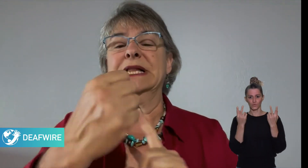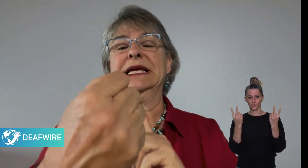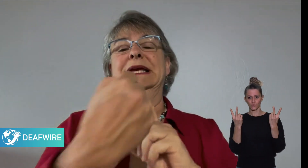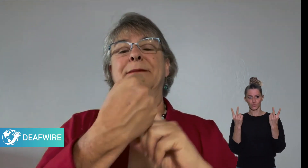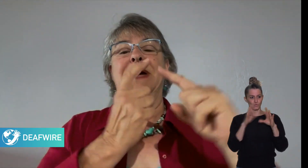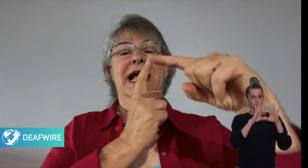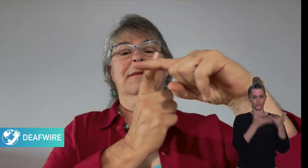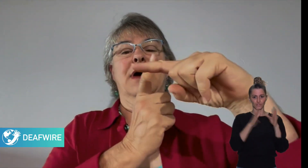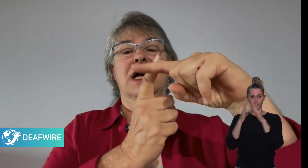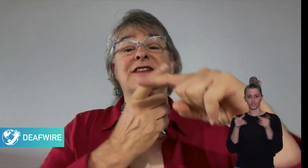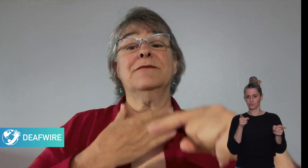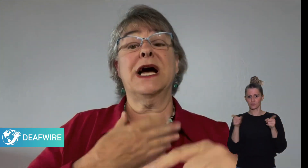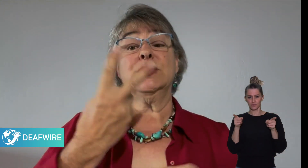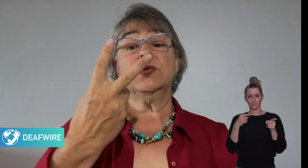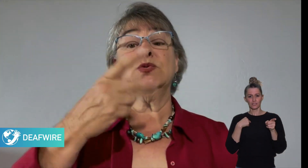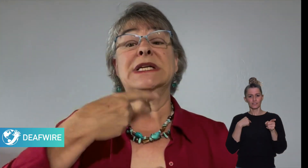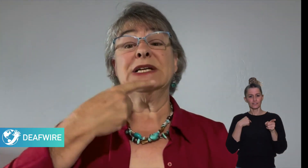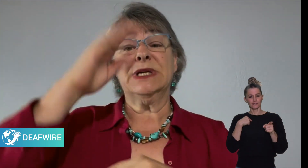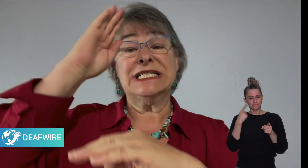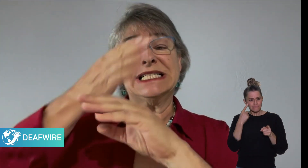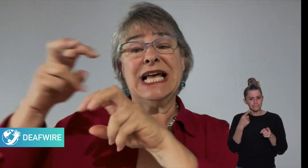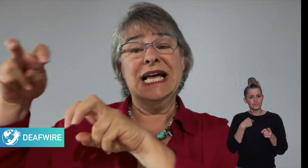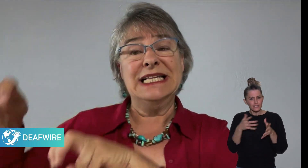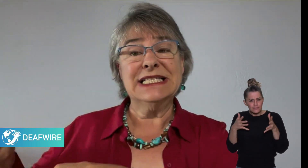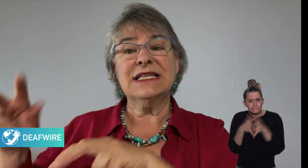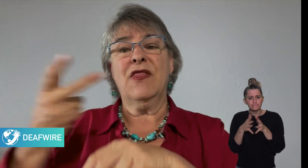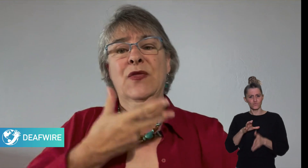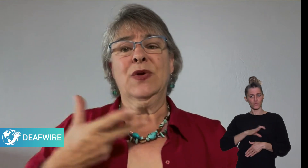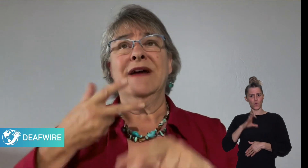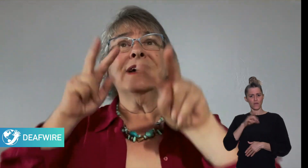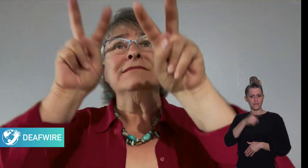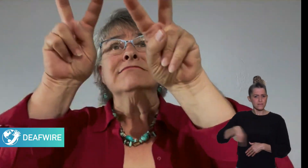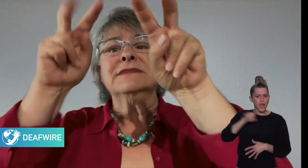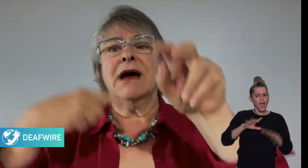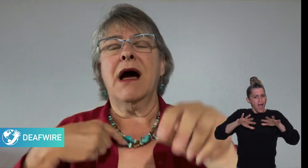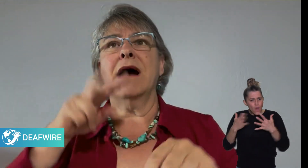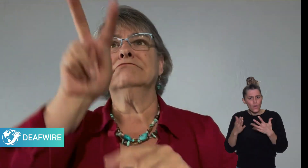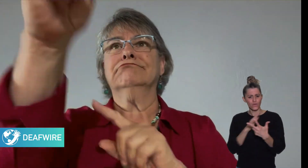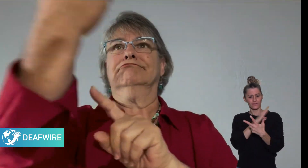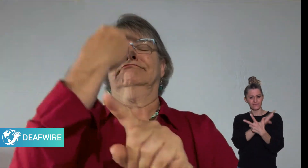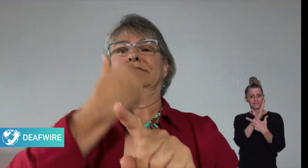I use this to explain CODAs how their three parts